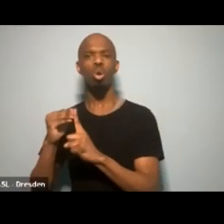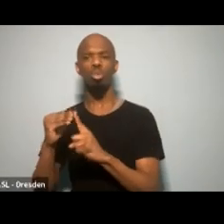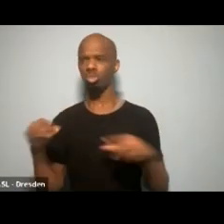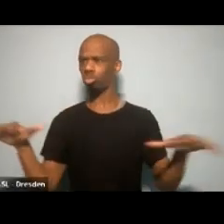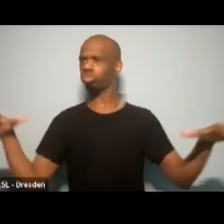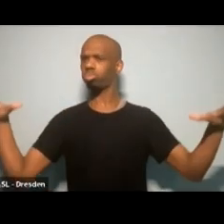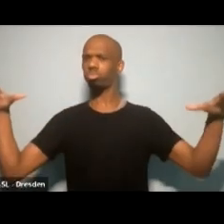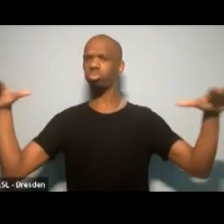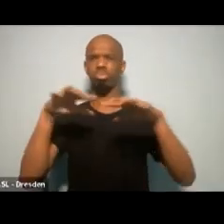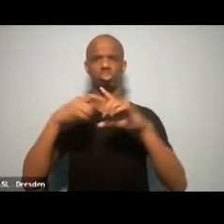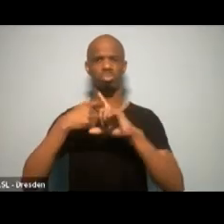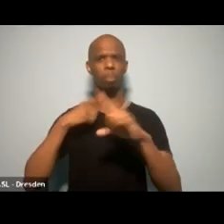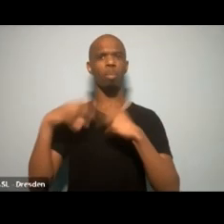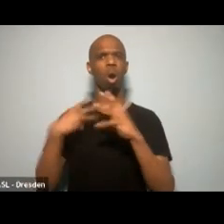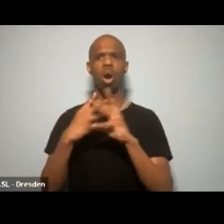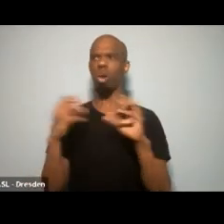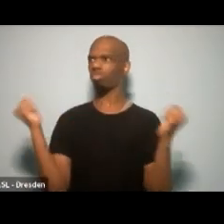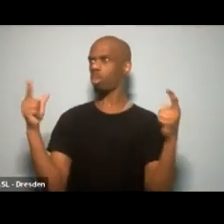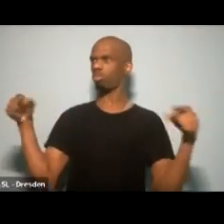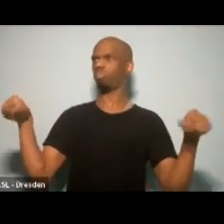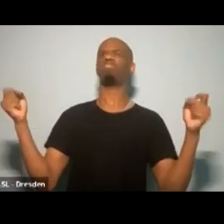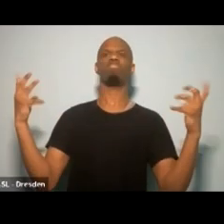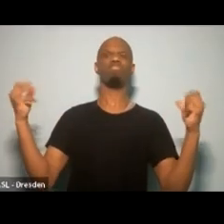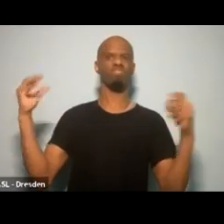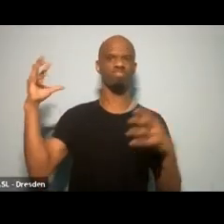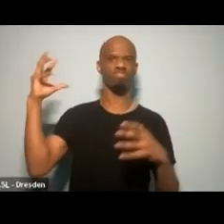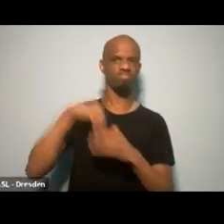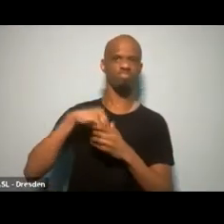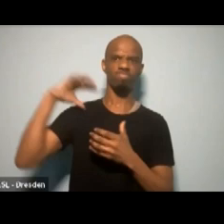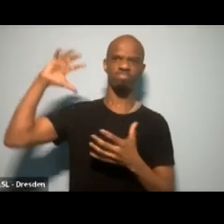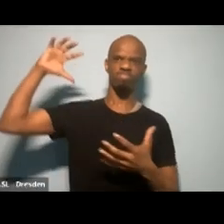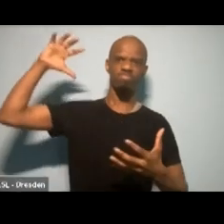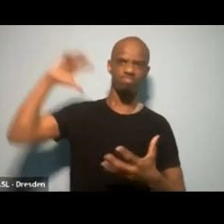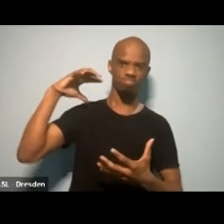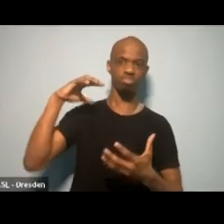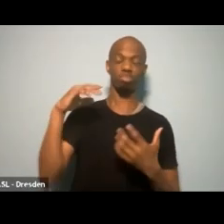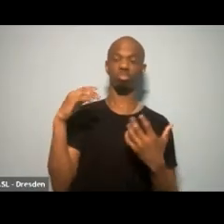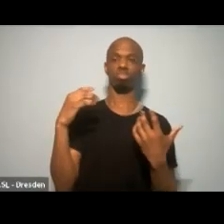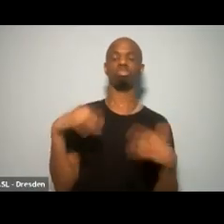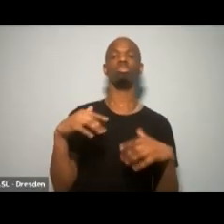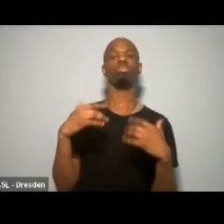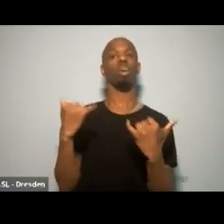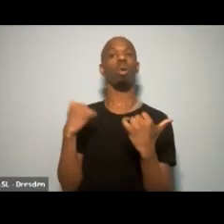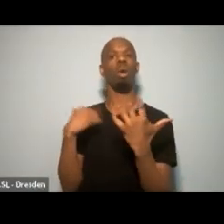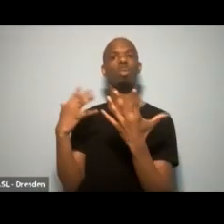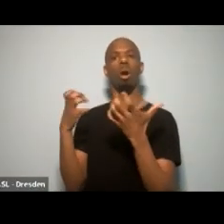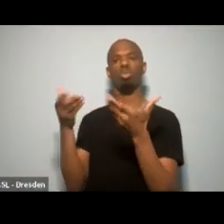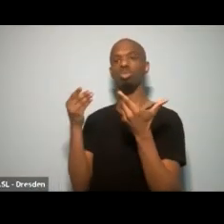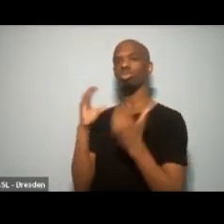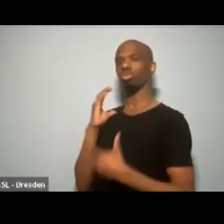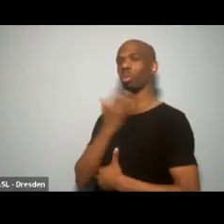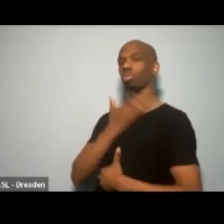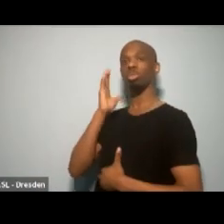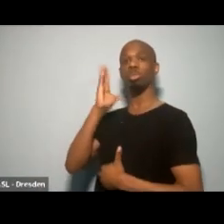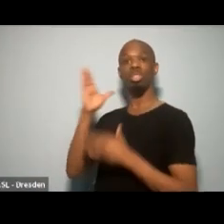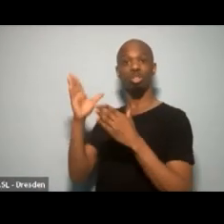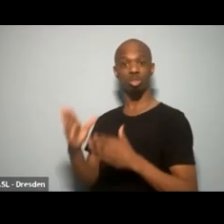and I am pleased to introduce our speakers today, Professor Cynthia Schneider, Professor Sunday Ododo